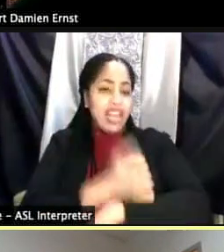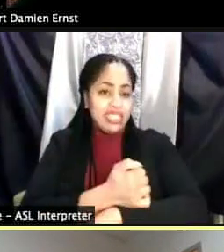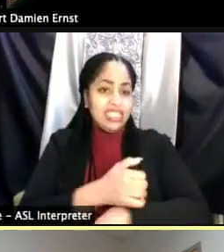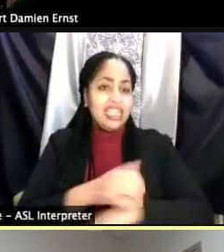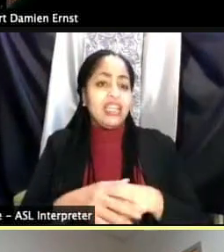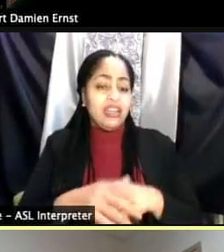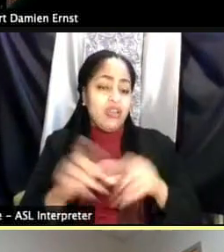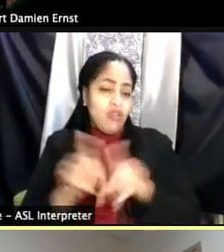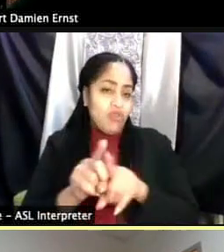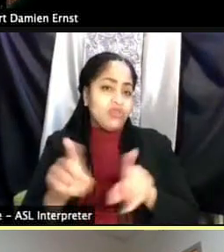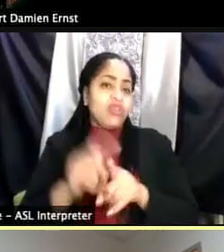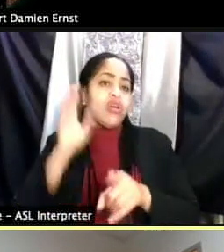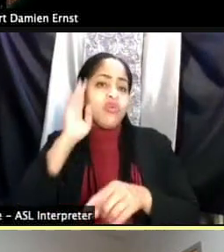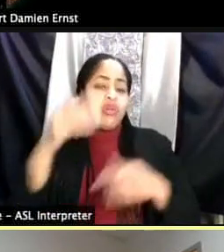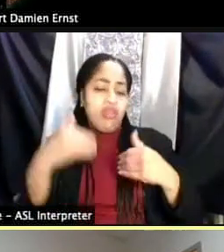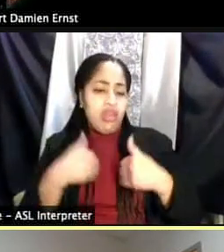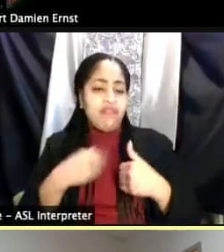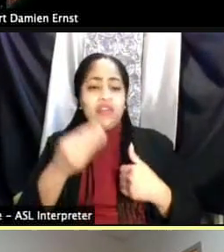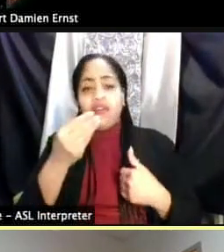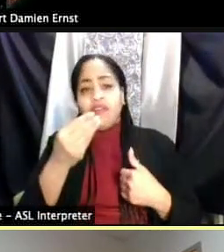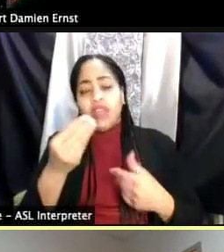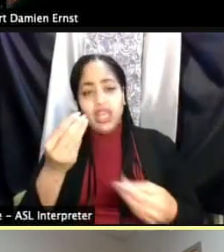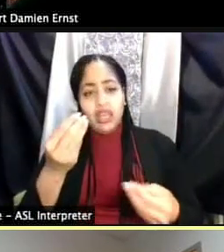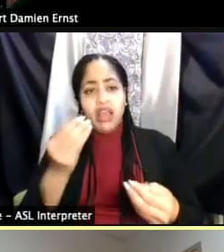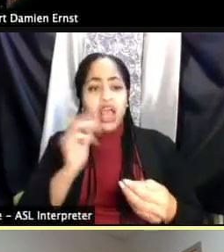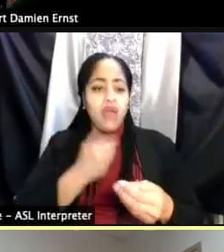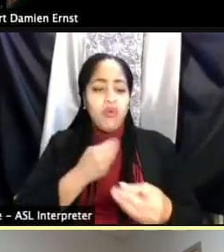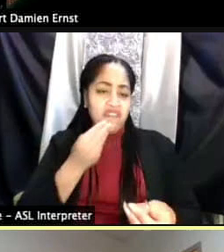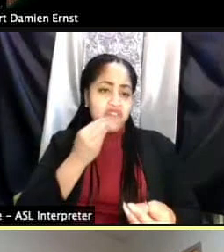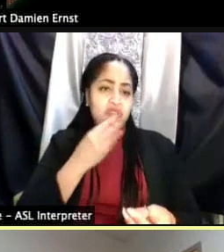Also there'll be a food and agriculture folks,